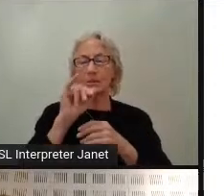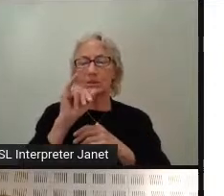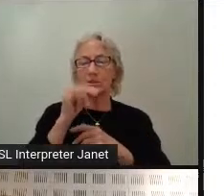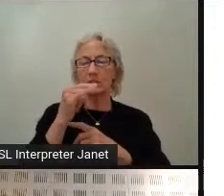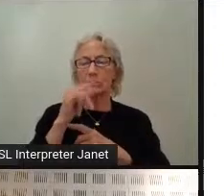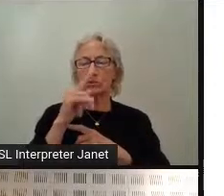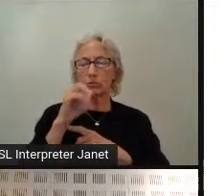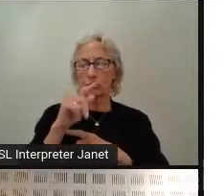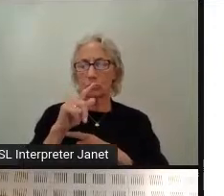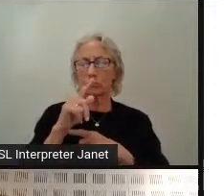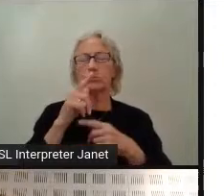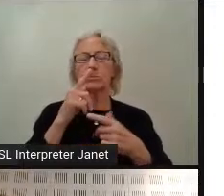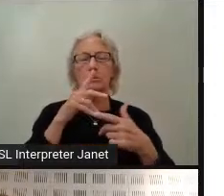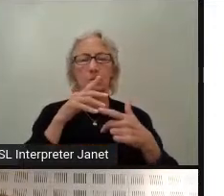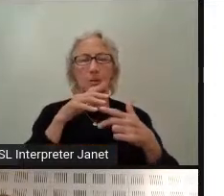how we Anna Turner the law when it comes two digital